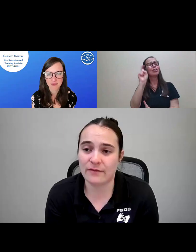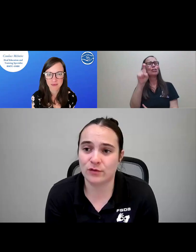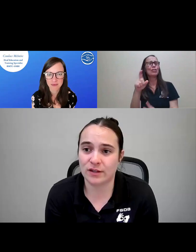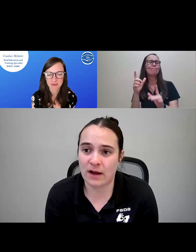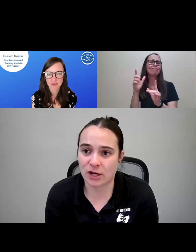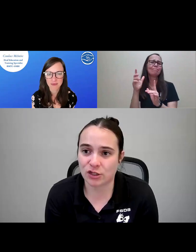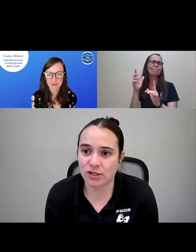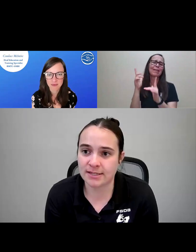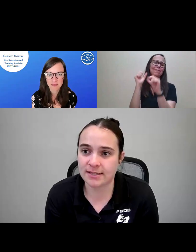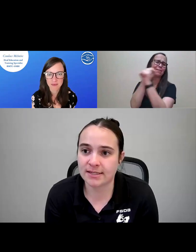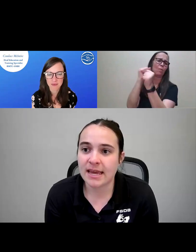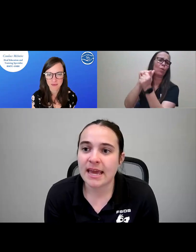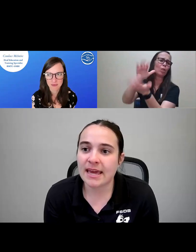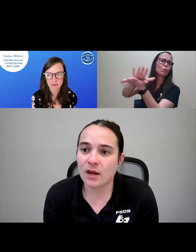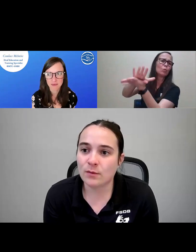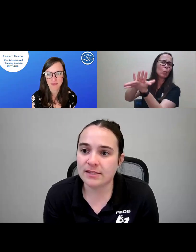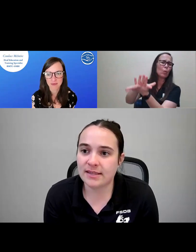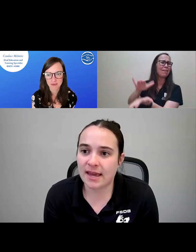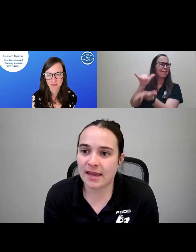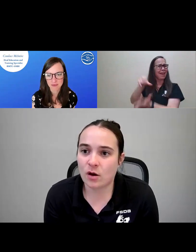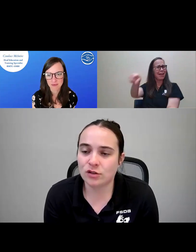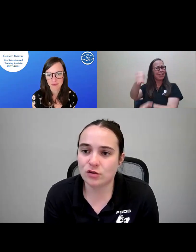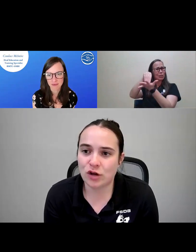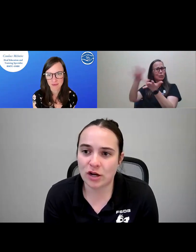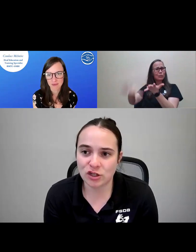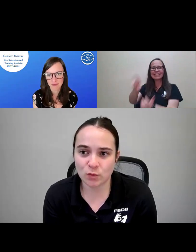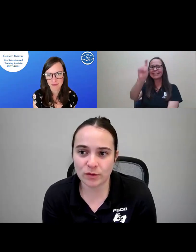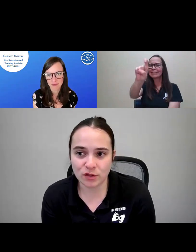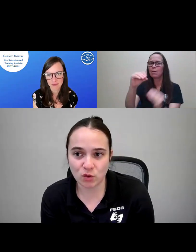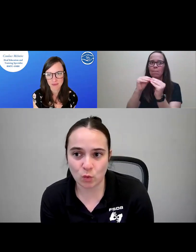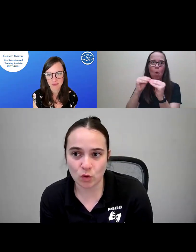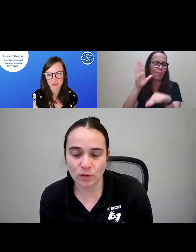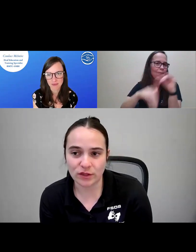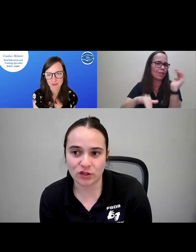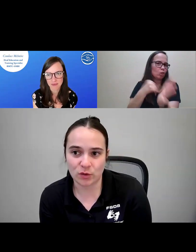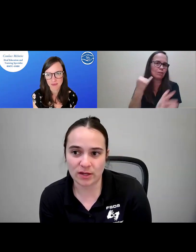try to have those interactions. And I would say also strategize with the school with the